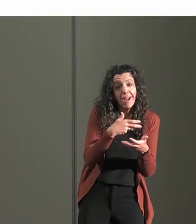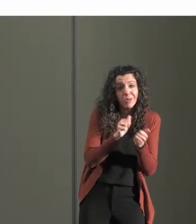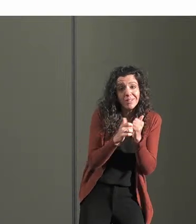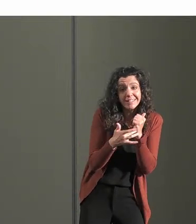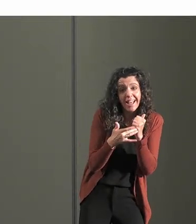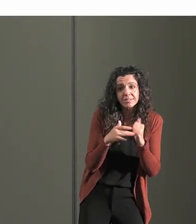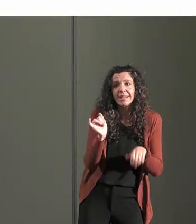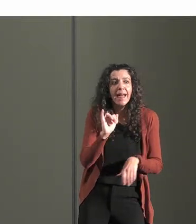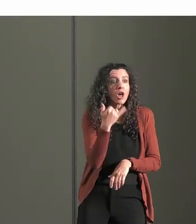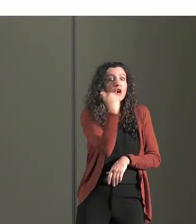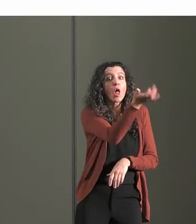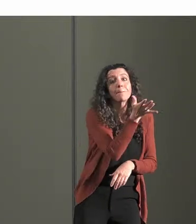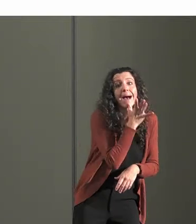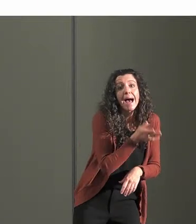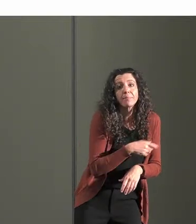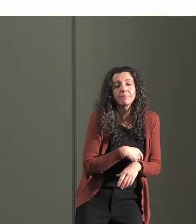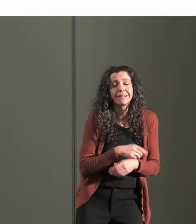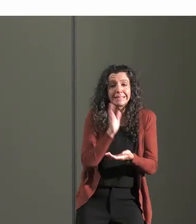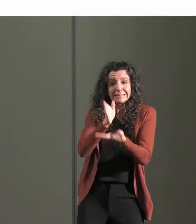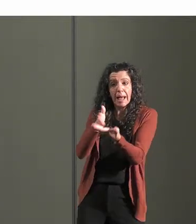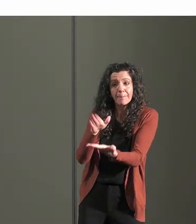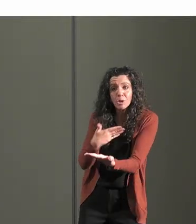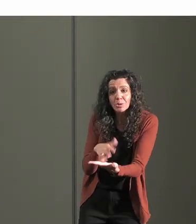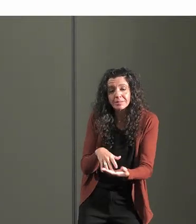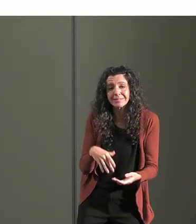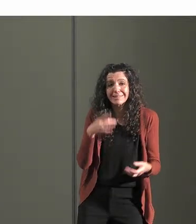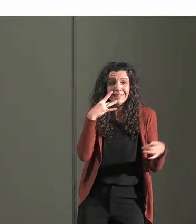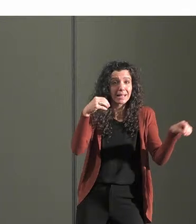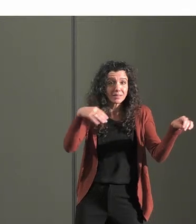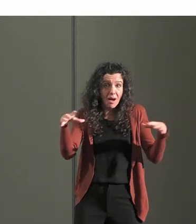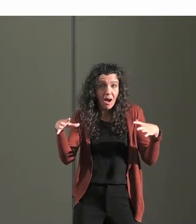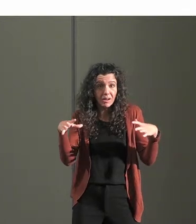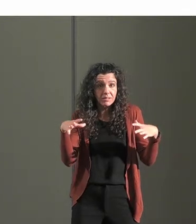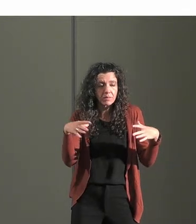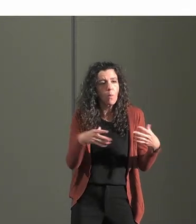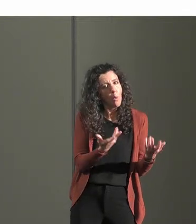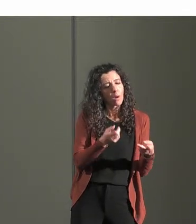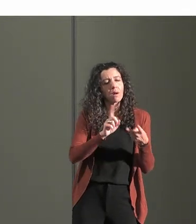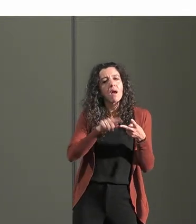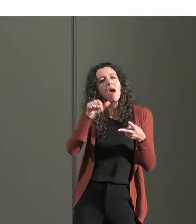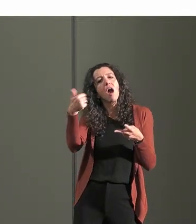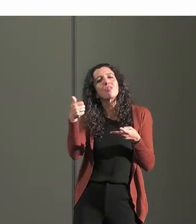see too many use cases interacting with technology.